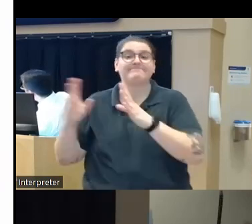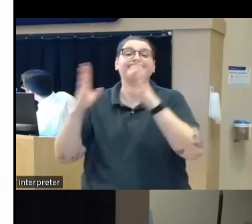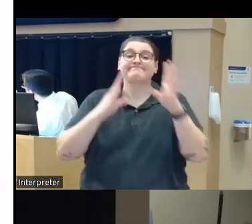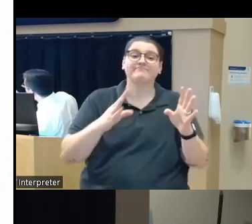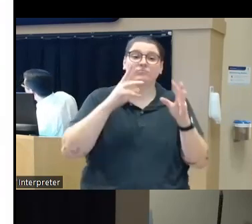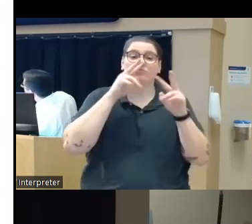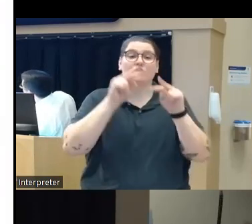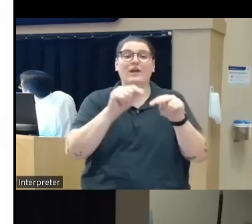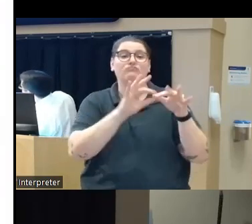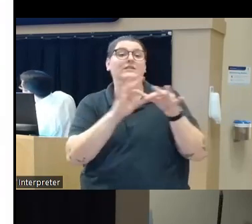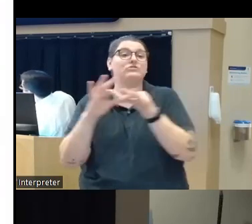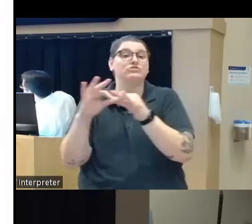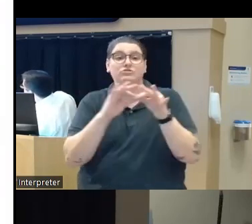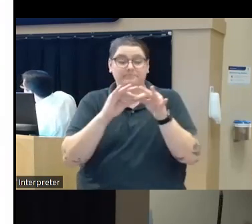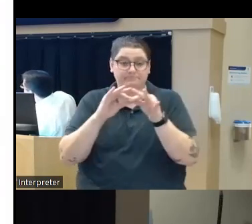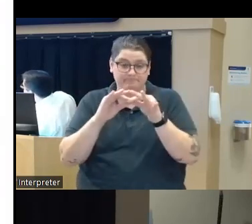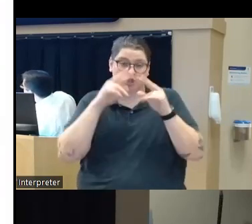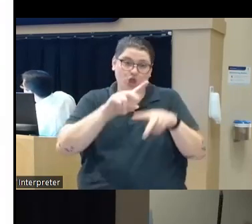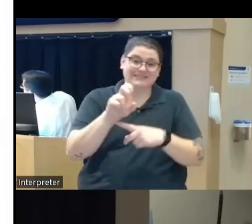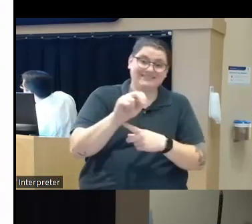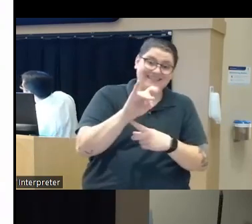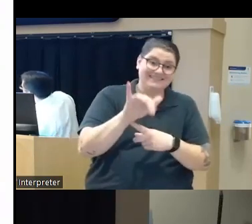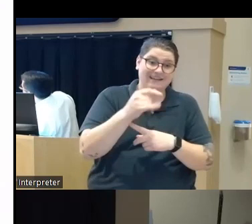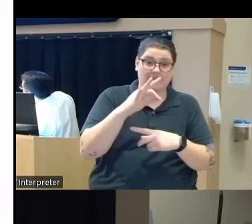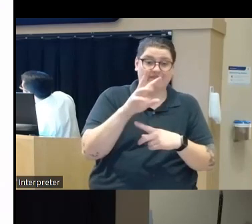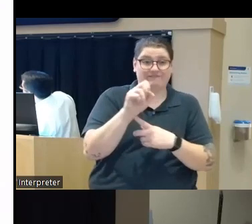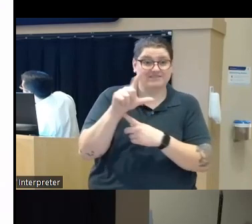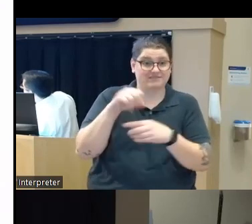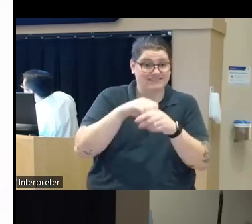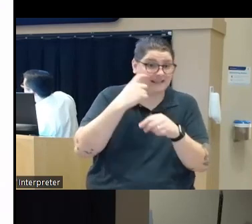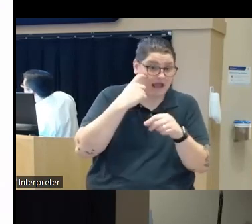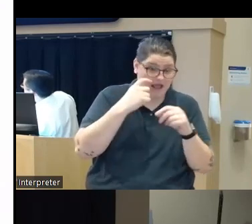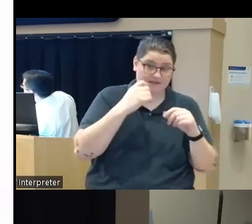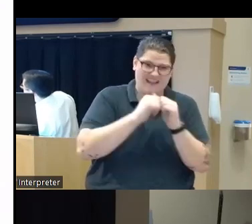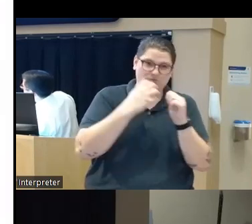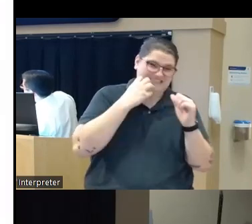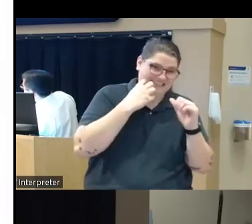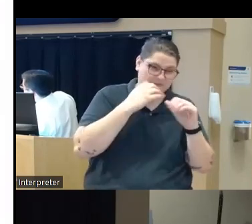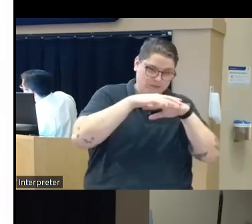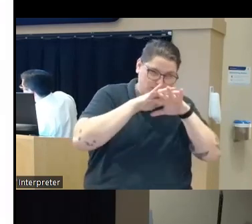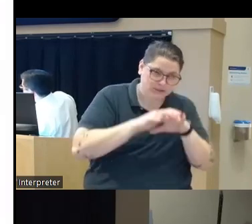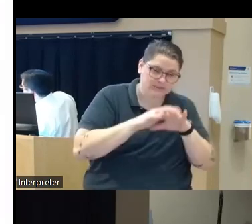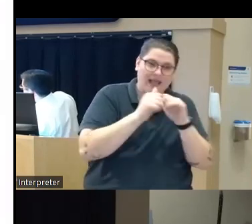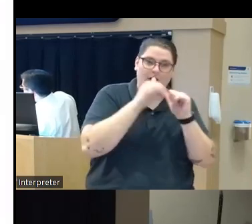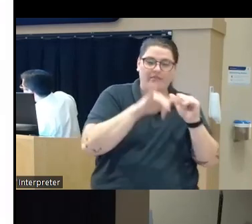know the overall density of vessels in the eye and how it related to different or perfusion and